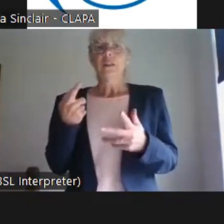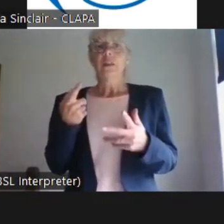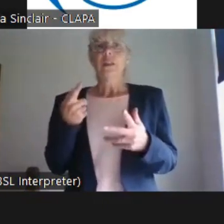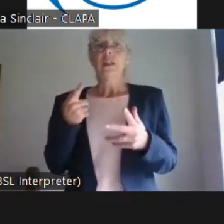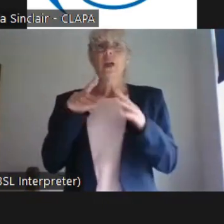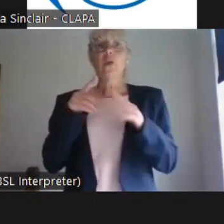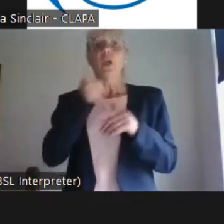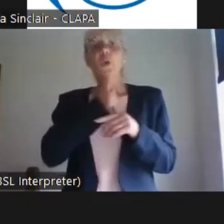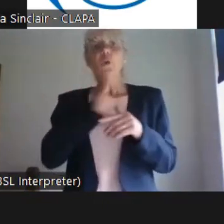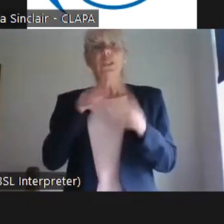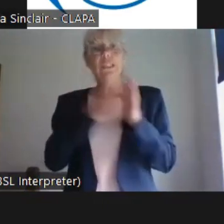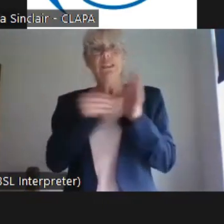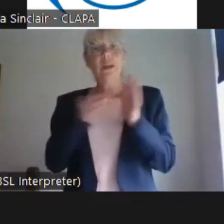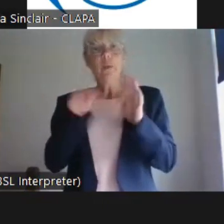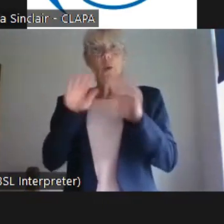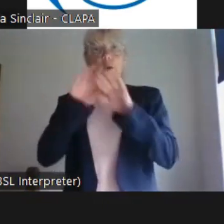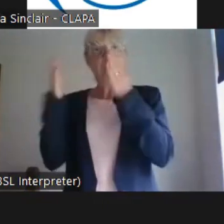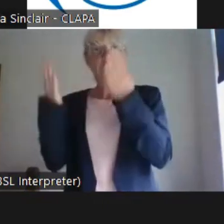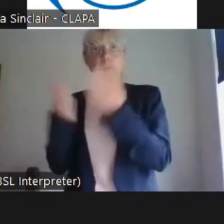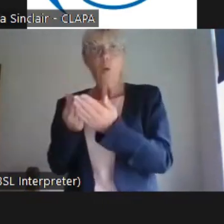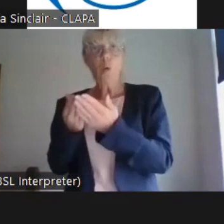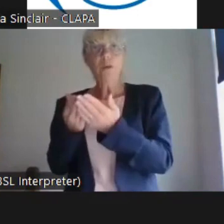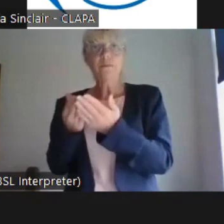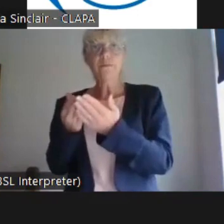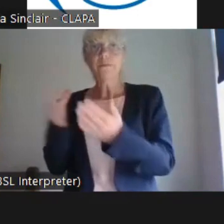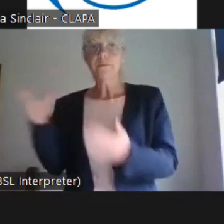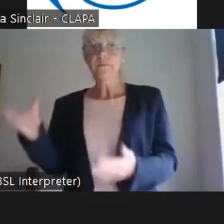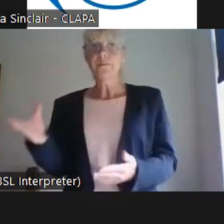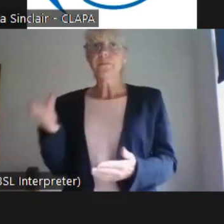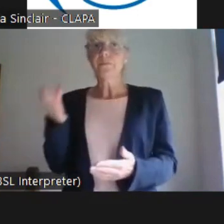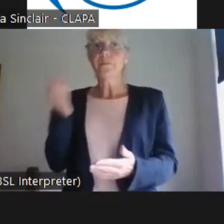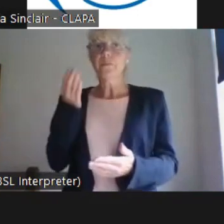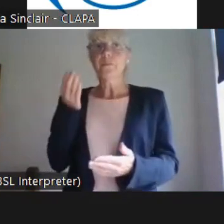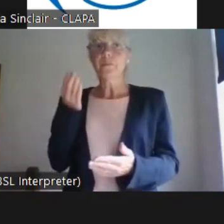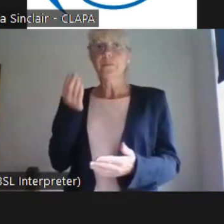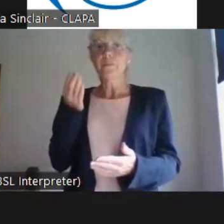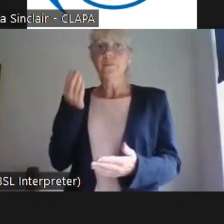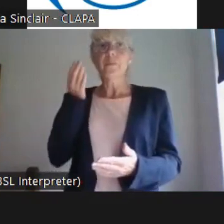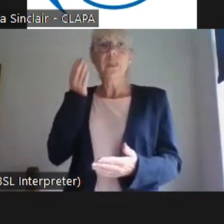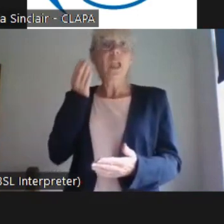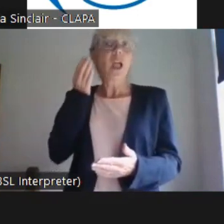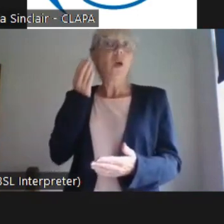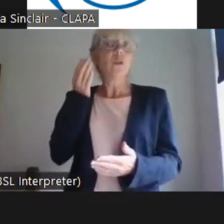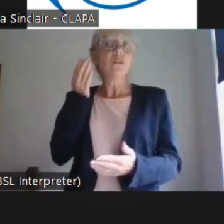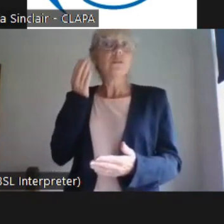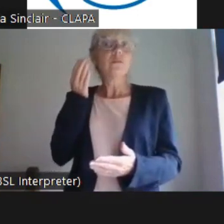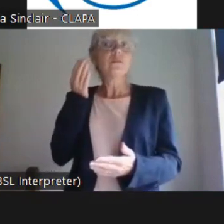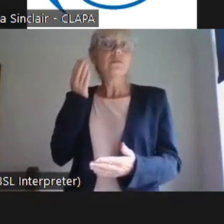if your child has a ball when they start playing with it you could hold it up to your mouth and